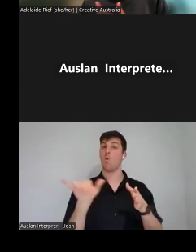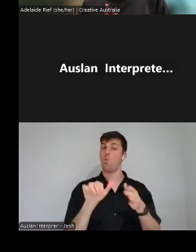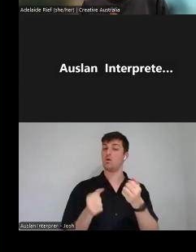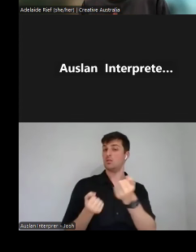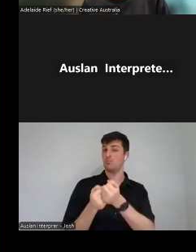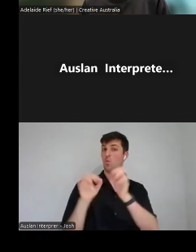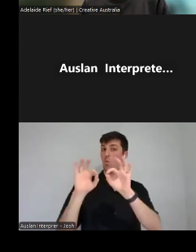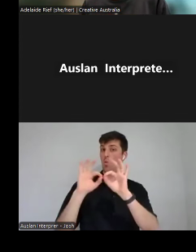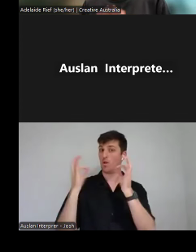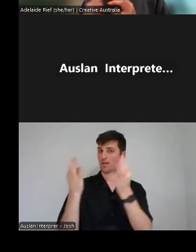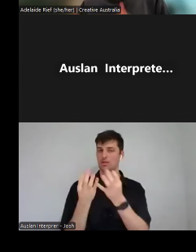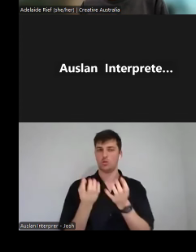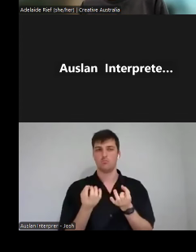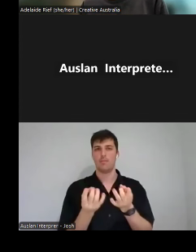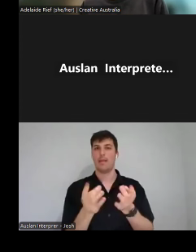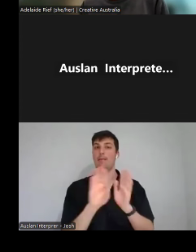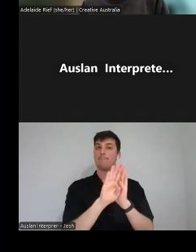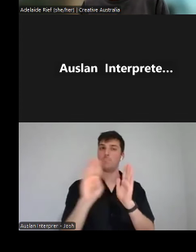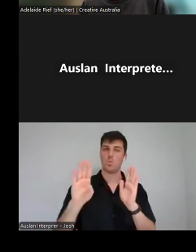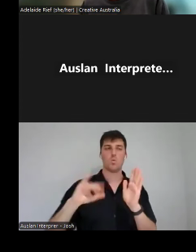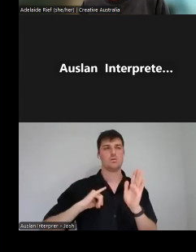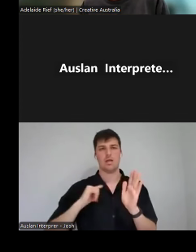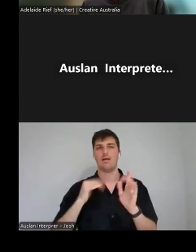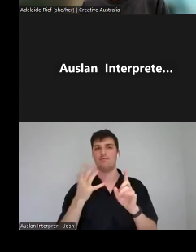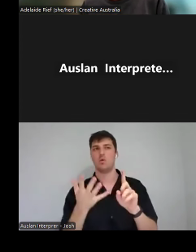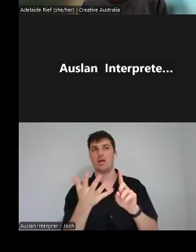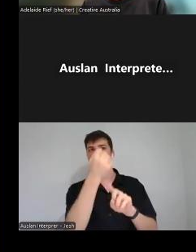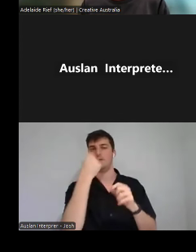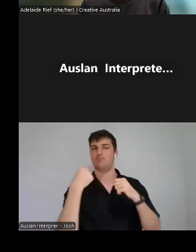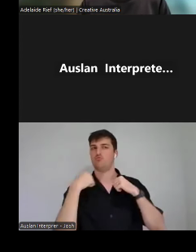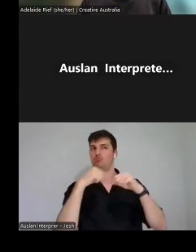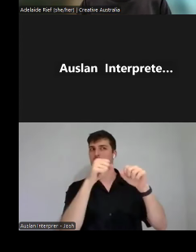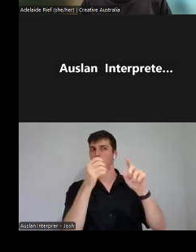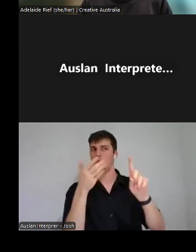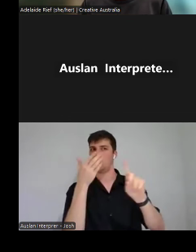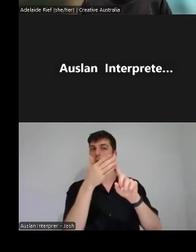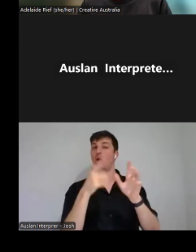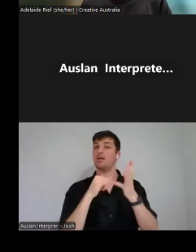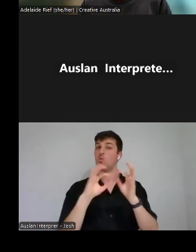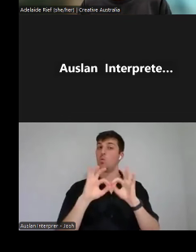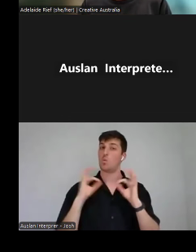your Board and staff to really achieve your strategic goals as an organisation. So in order to